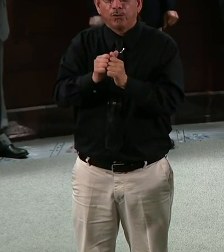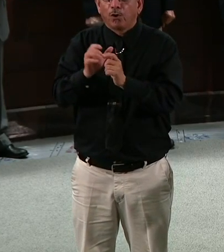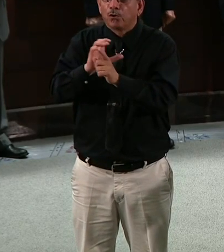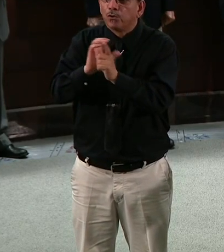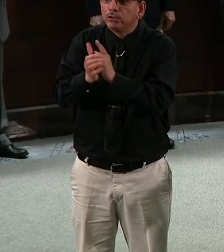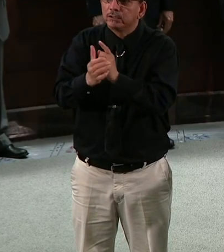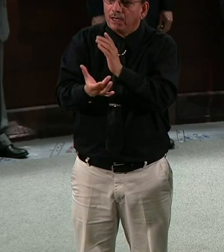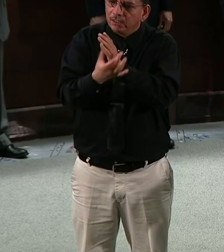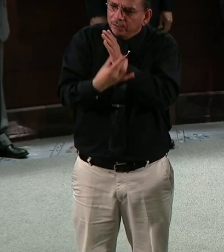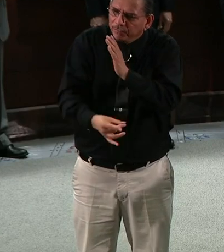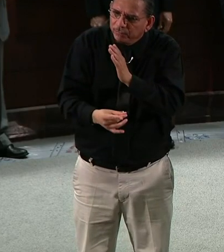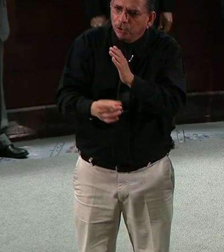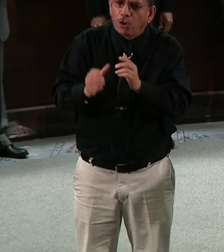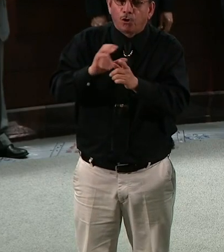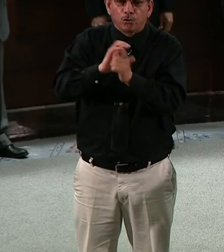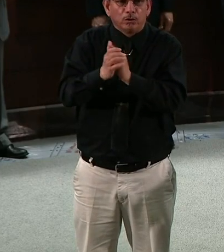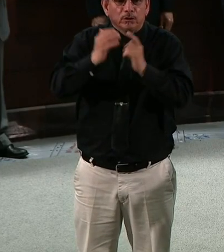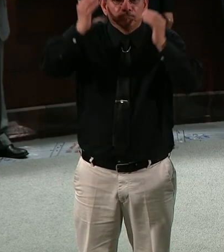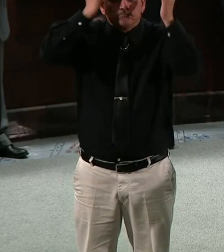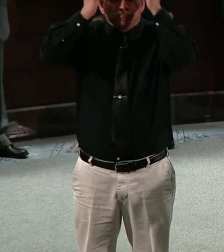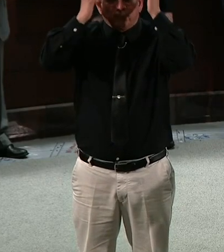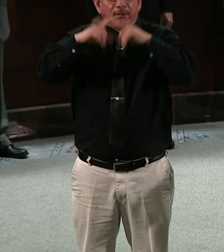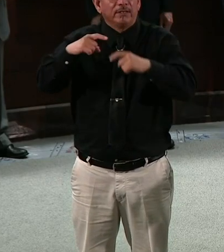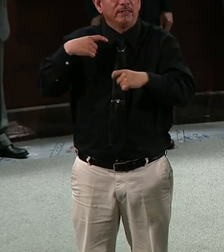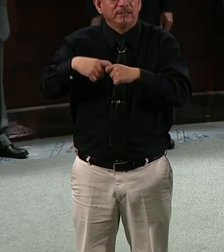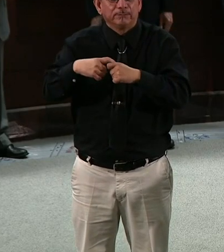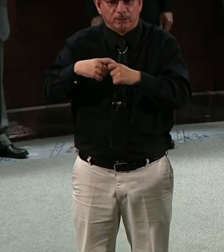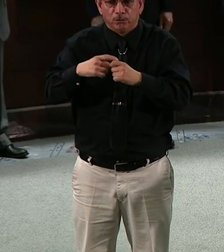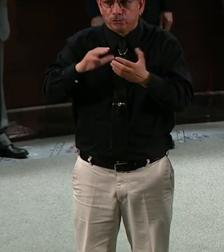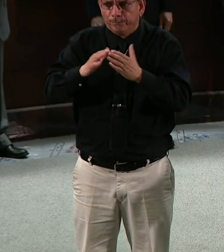SPEAKER MONITOR THE GET THEIR